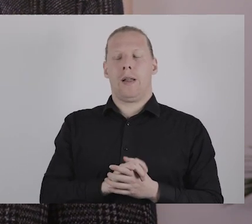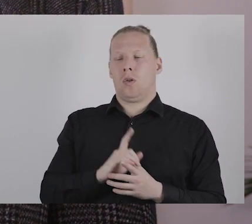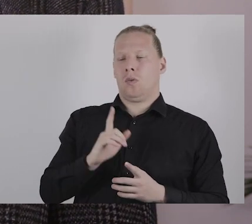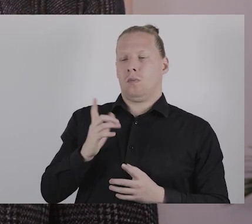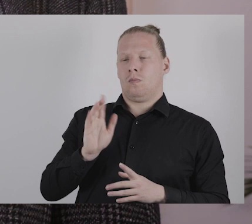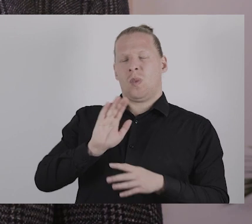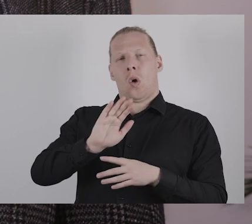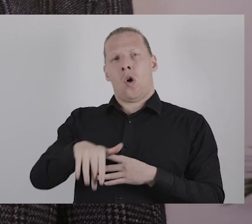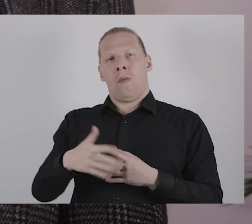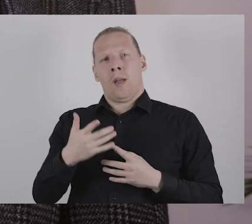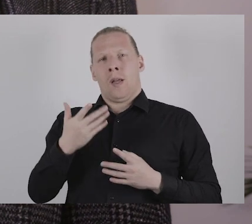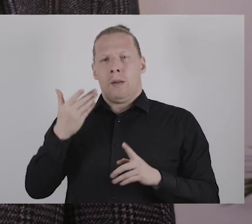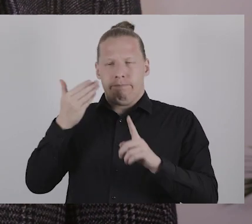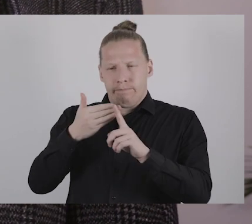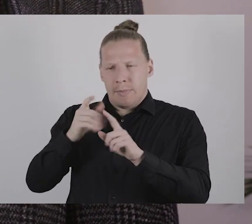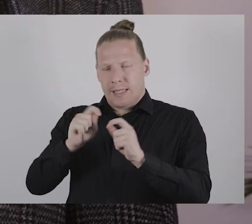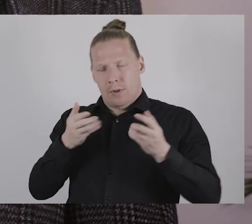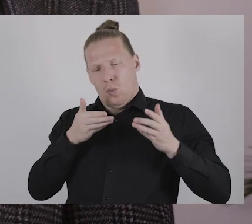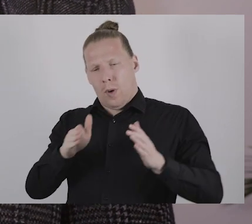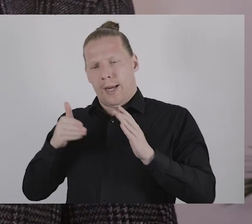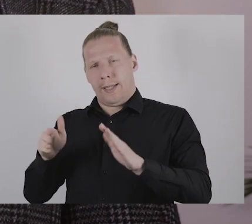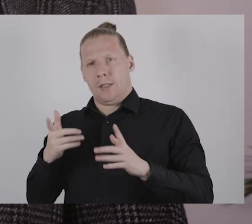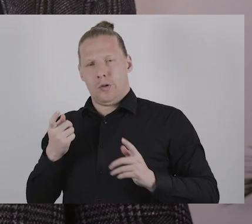in identifyin' ways of how you could work...